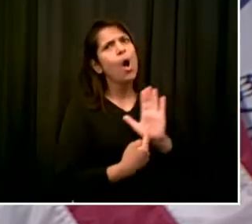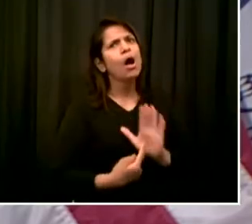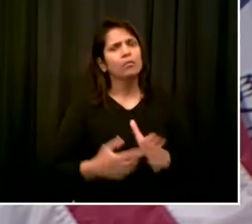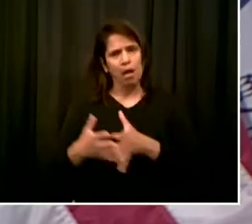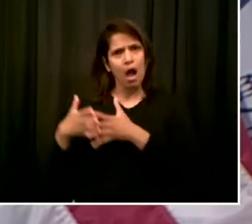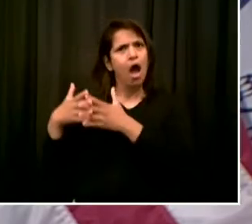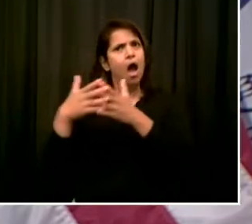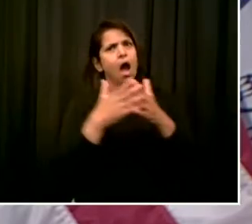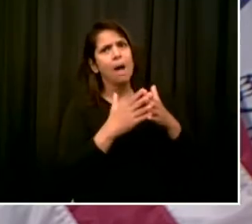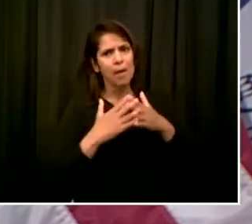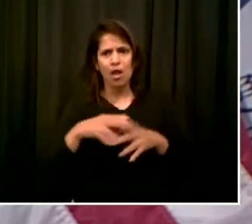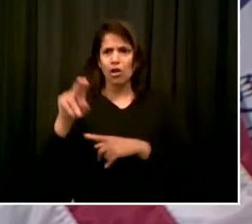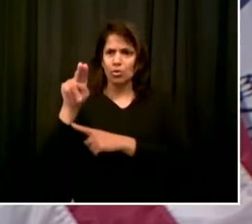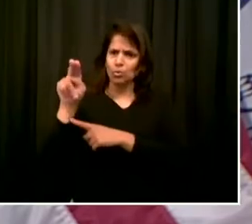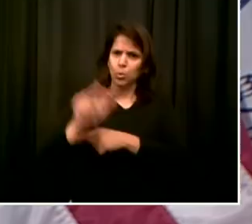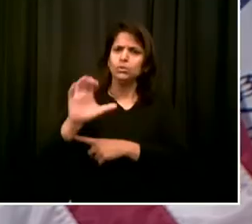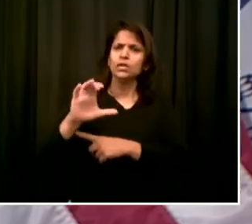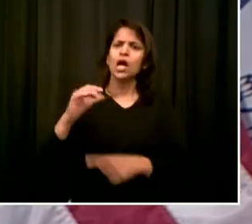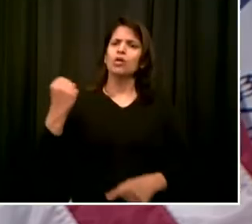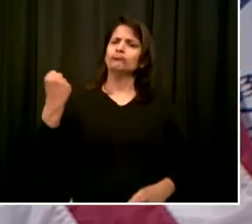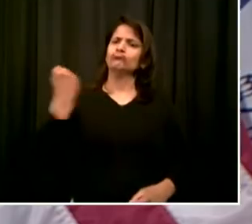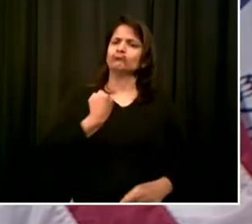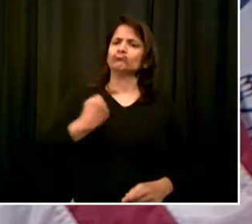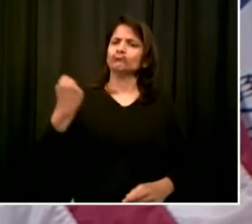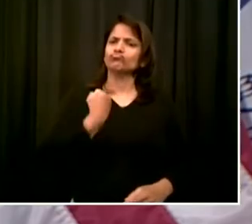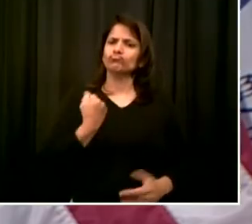STILL HERE AND STILL FIGHTING